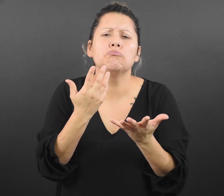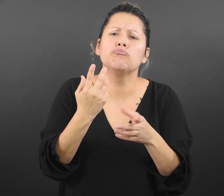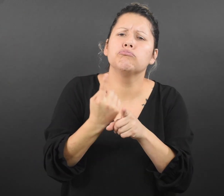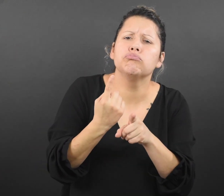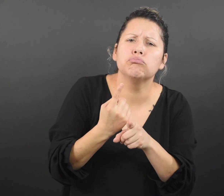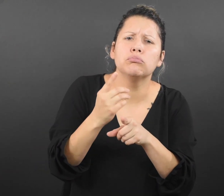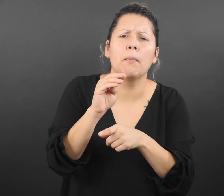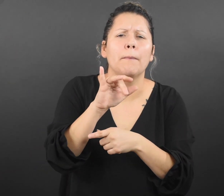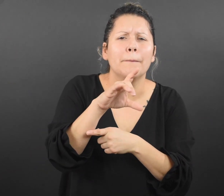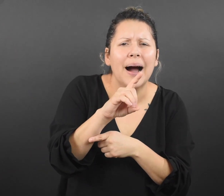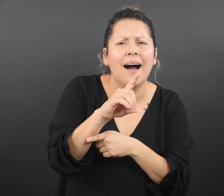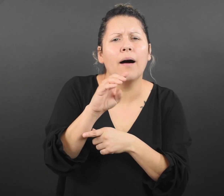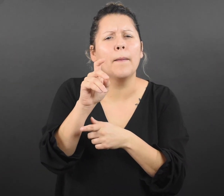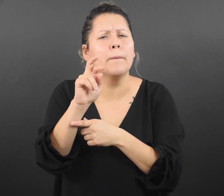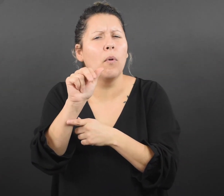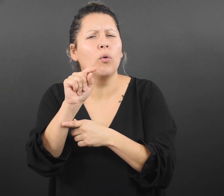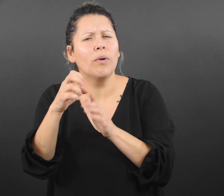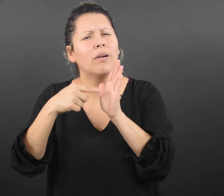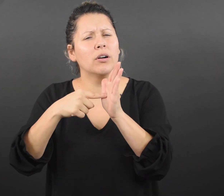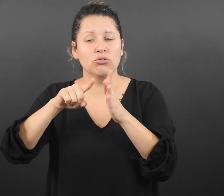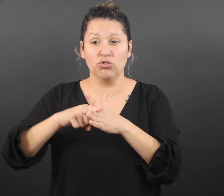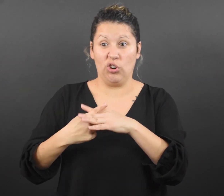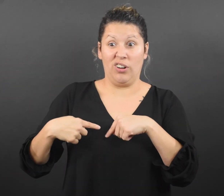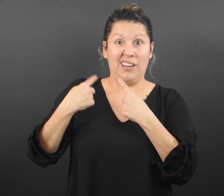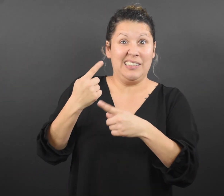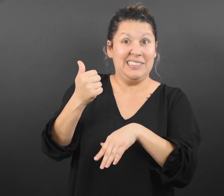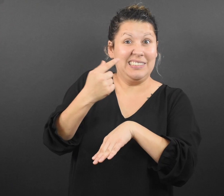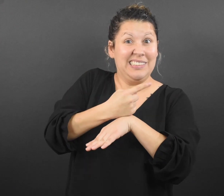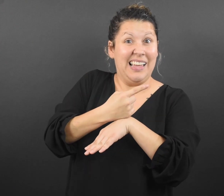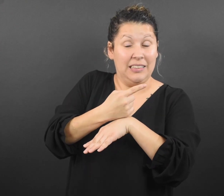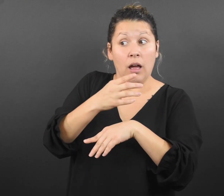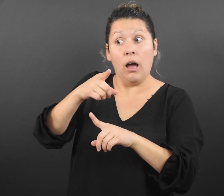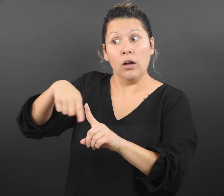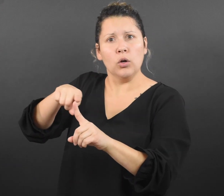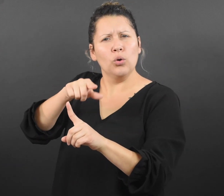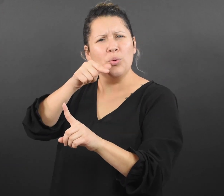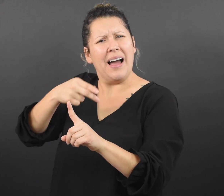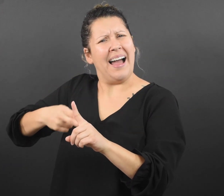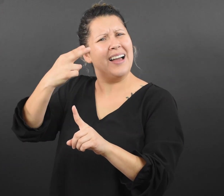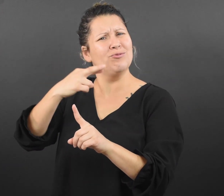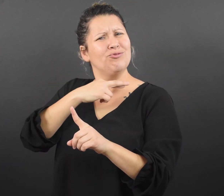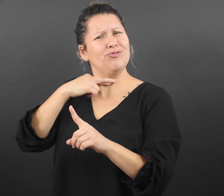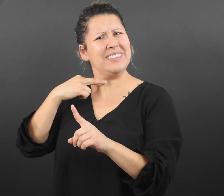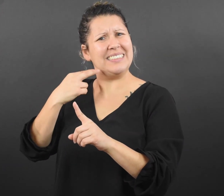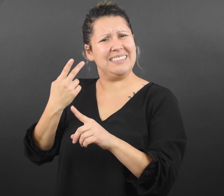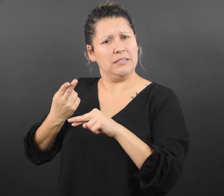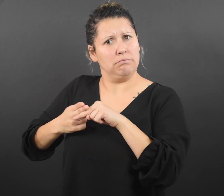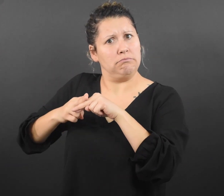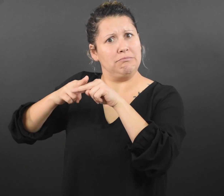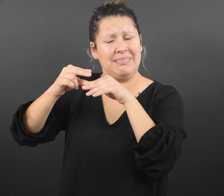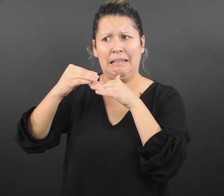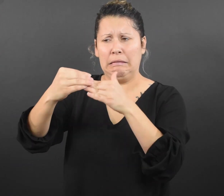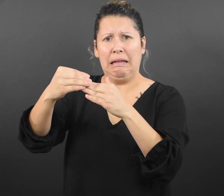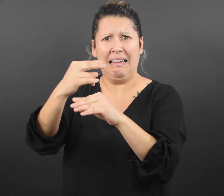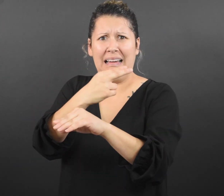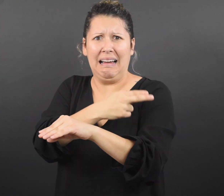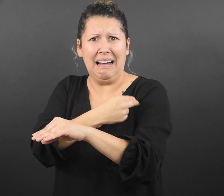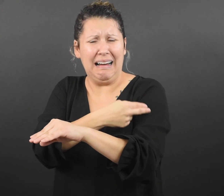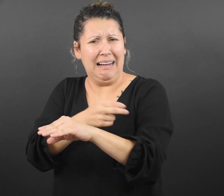past 10 days, and who are at high risk of their illness leading to hospitalization or death.